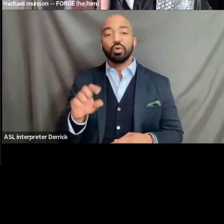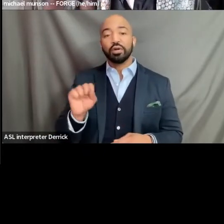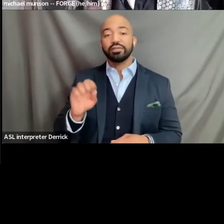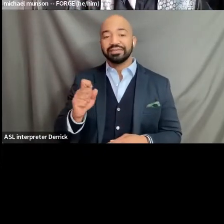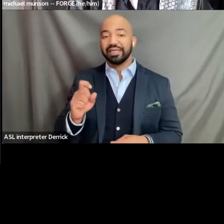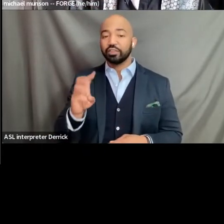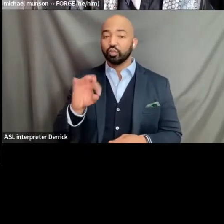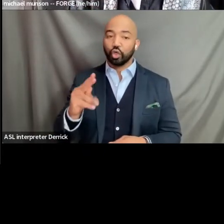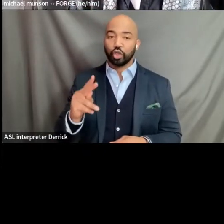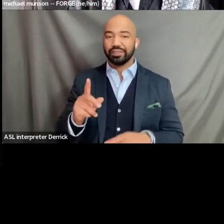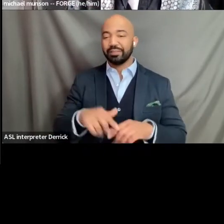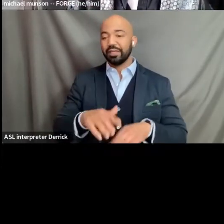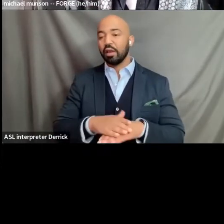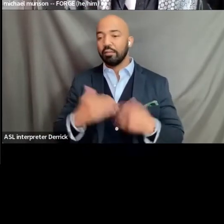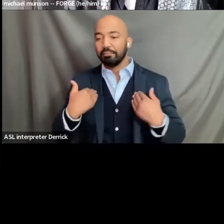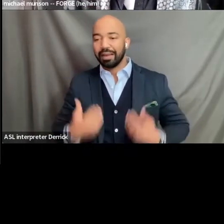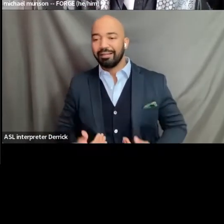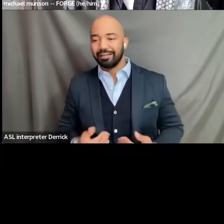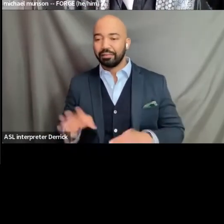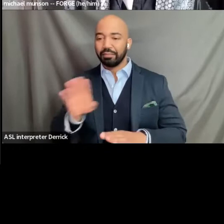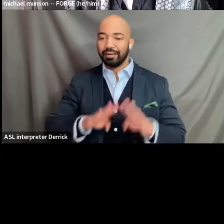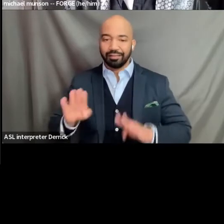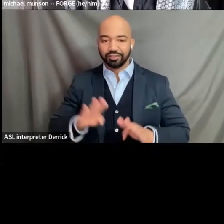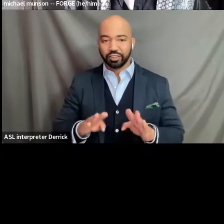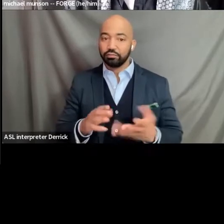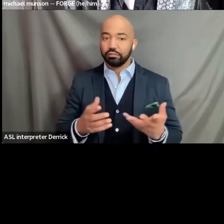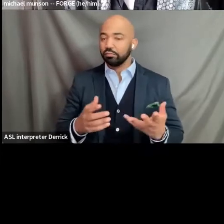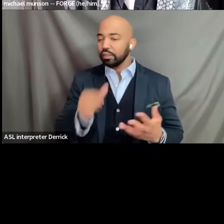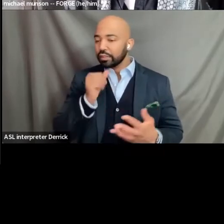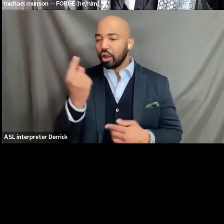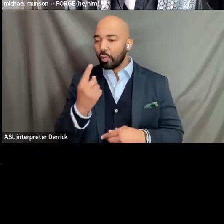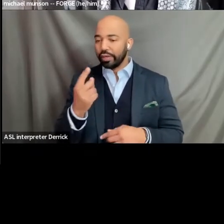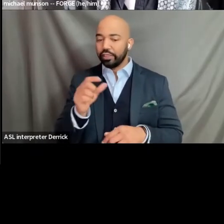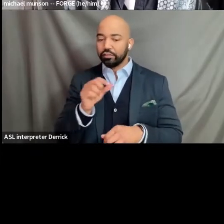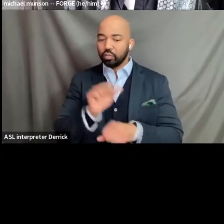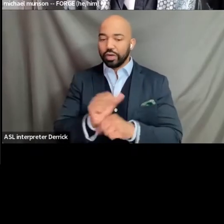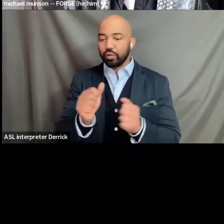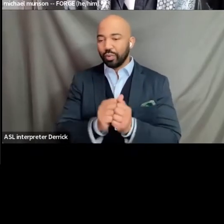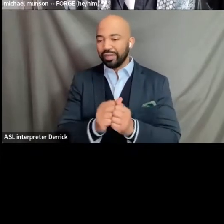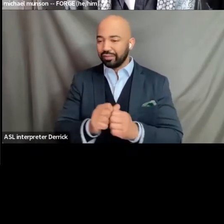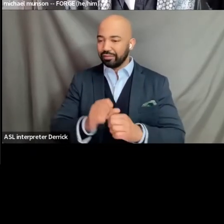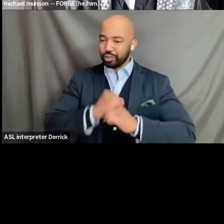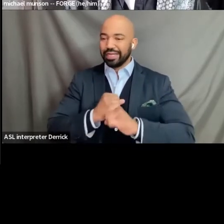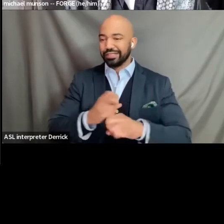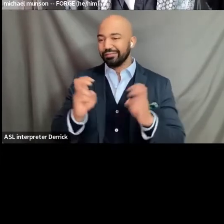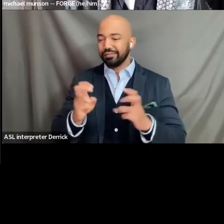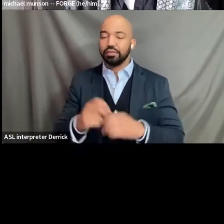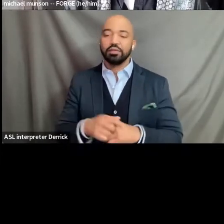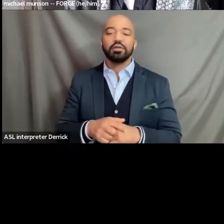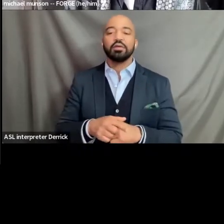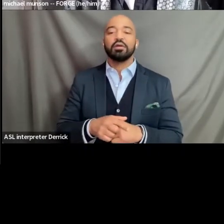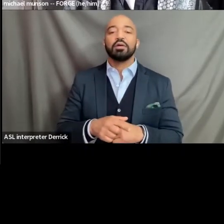and so if somebody in the chat who mentioned PrEP. One of the really good positive resilient things going on right now for trans folks